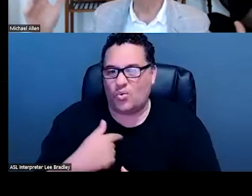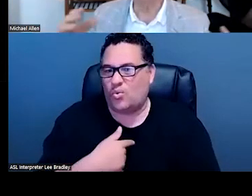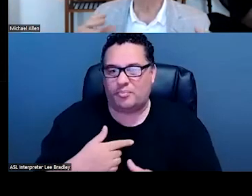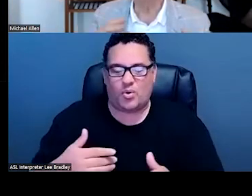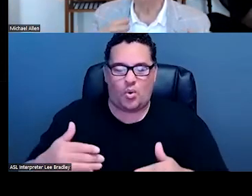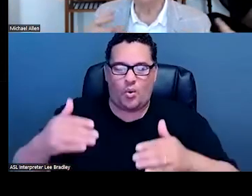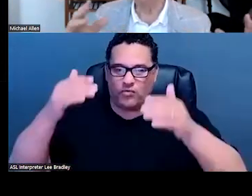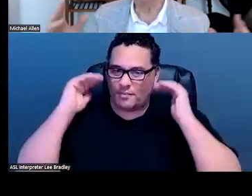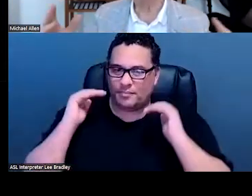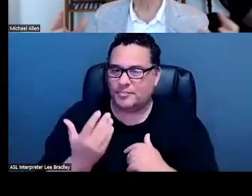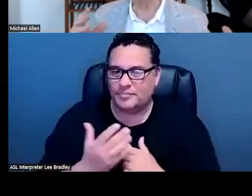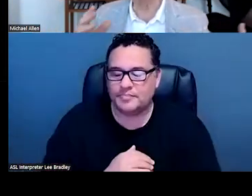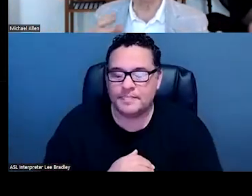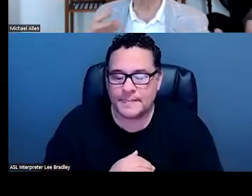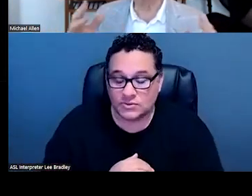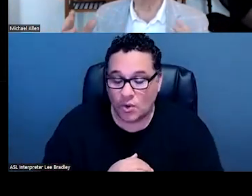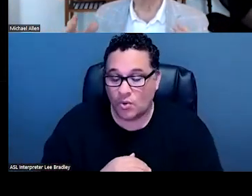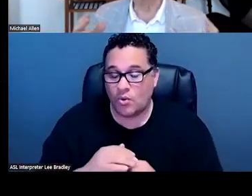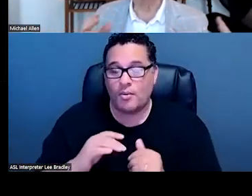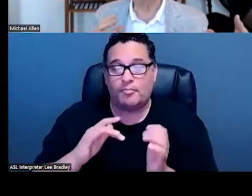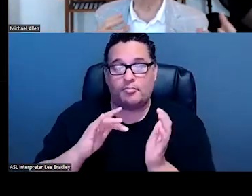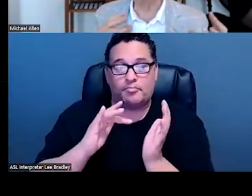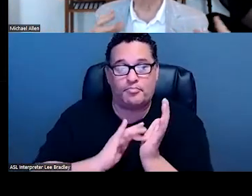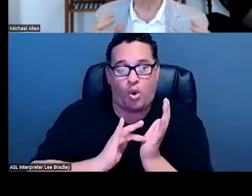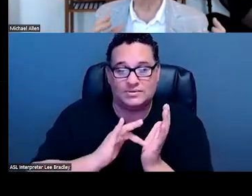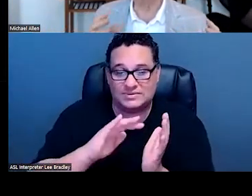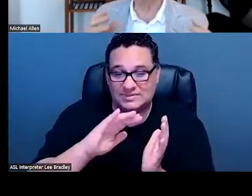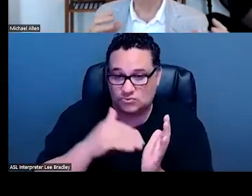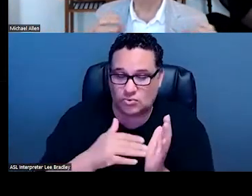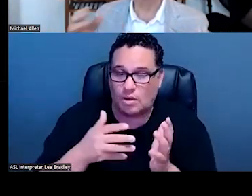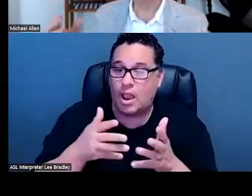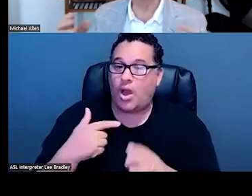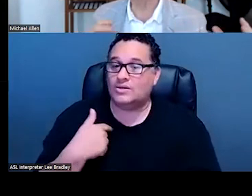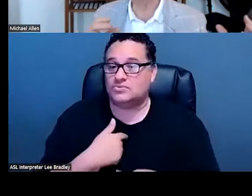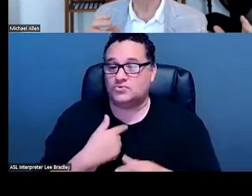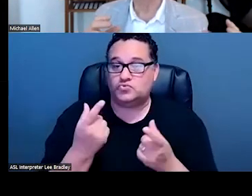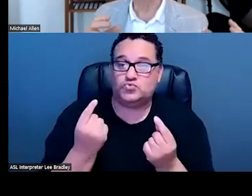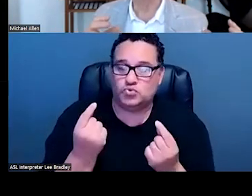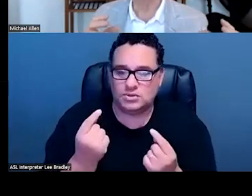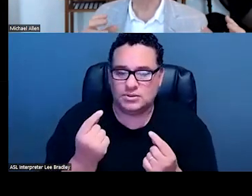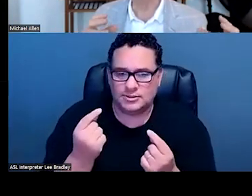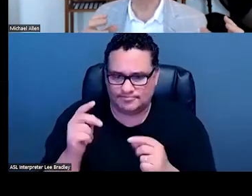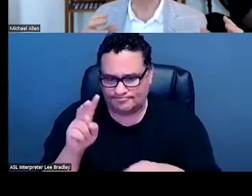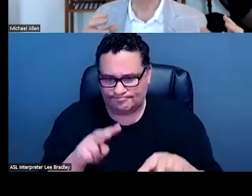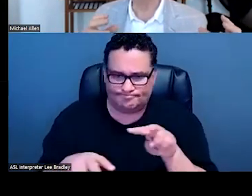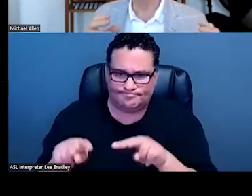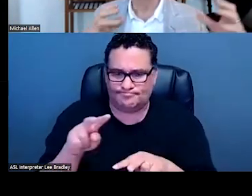AND SO, WHAT POISON CENTERS ALLOW US TO DO IS TO SORT OF DETERMINE, HOW SERIOUS IS THIS PROBLEM?